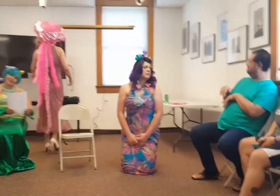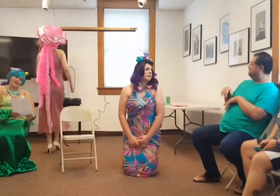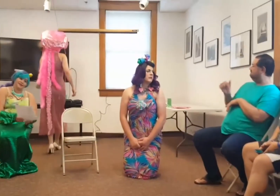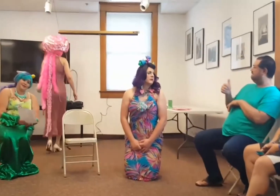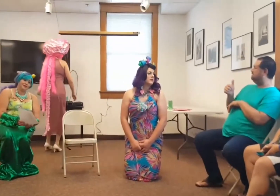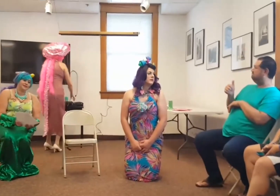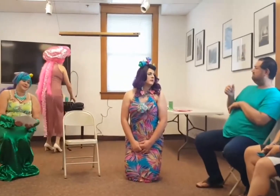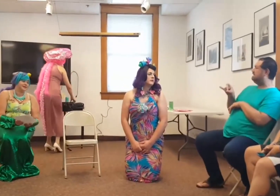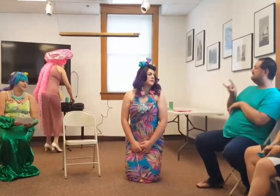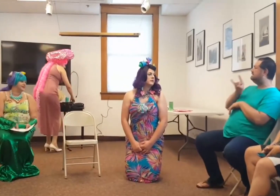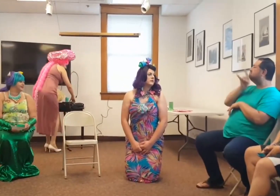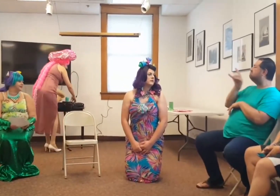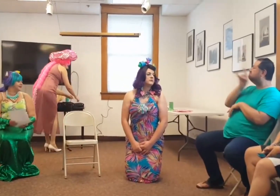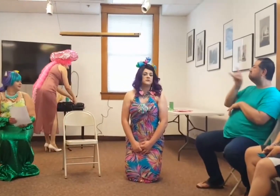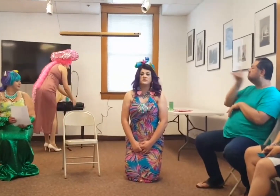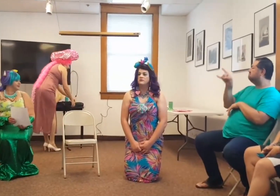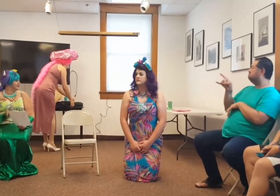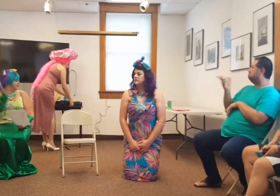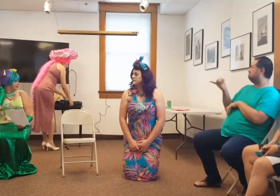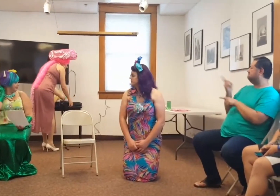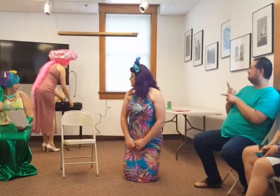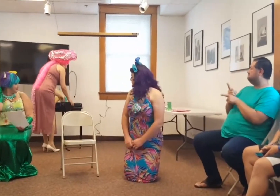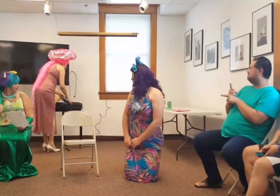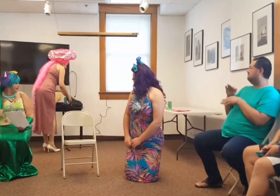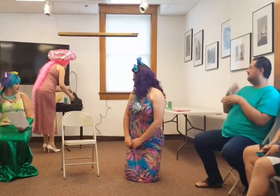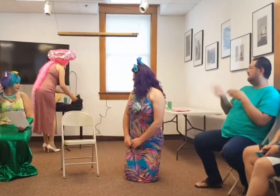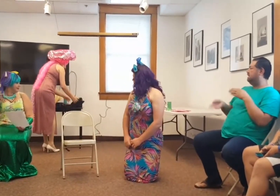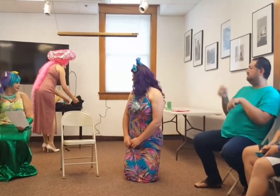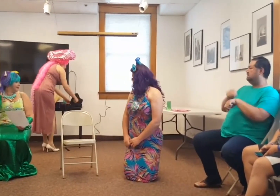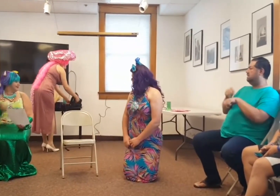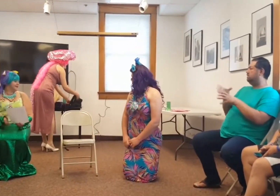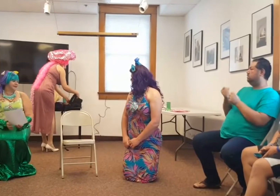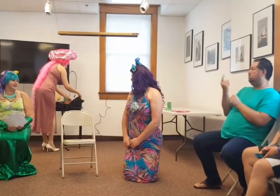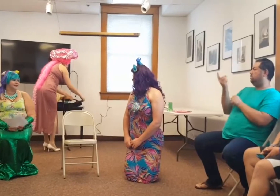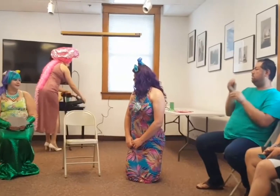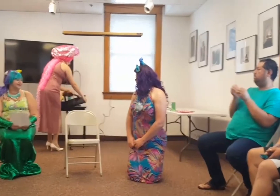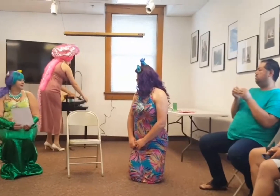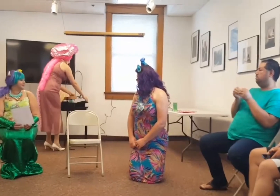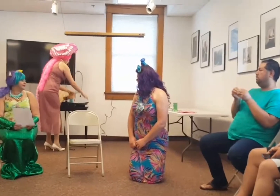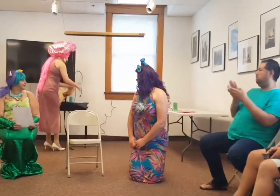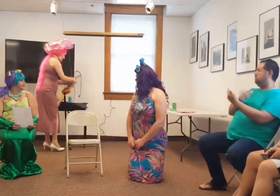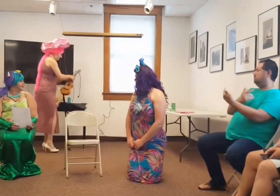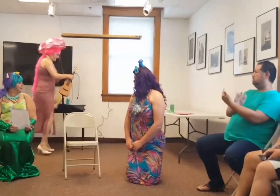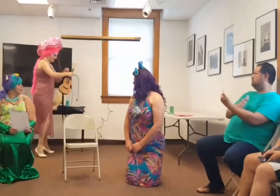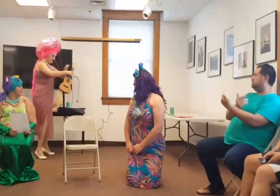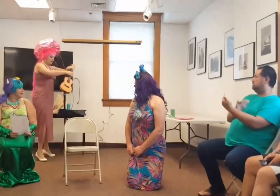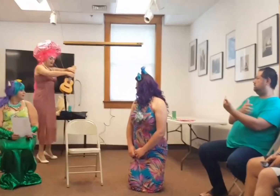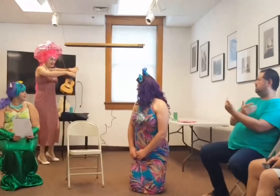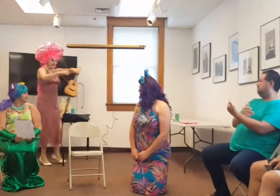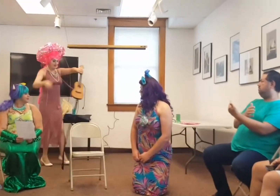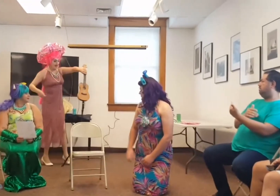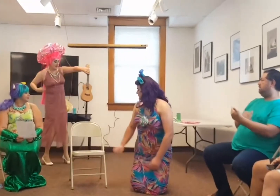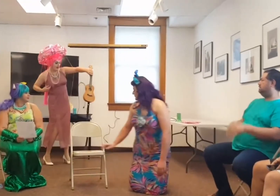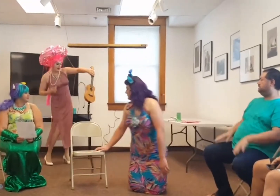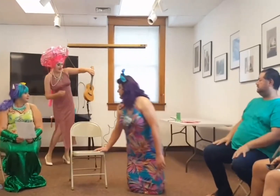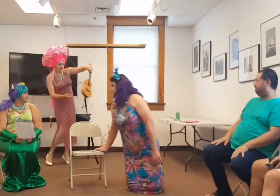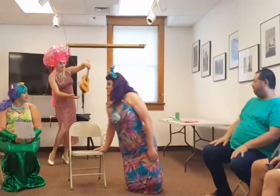We're going to end our time today with one more song. If I can get my ukulele back now.